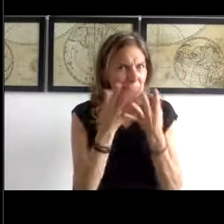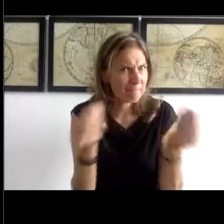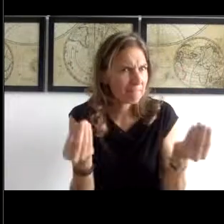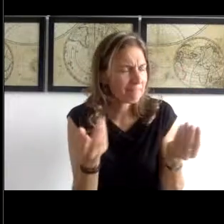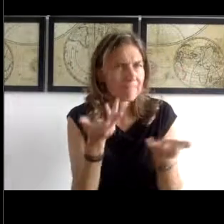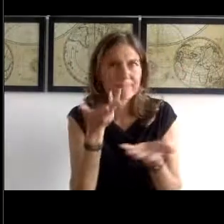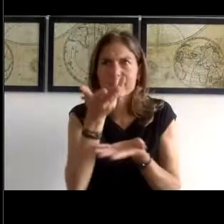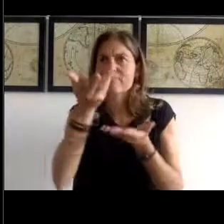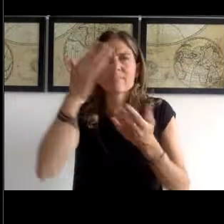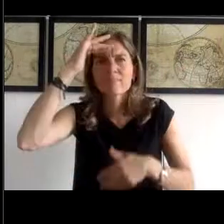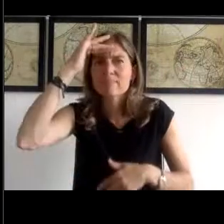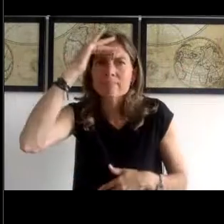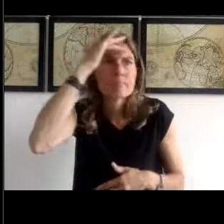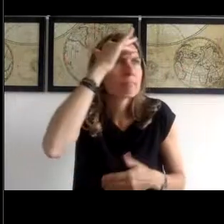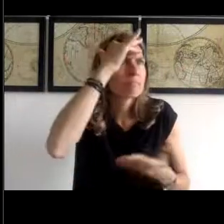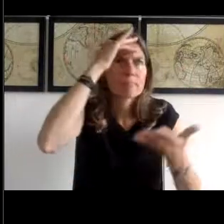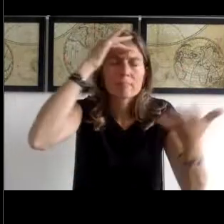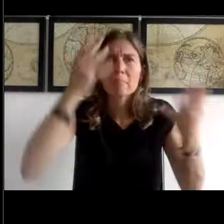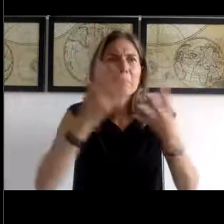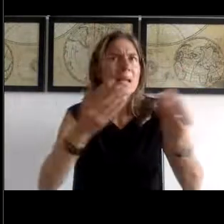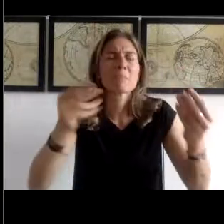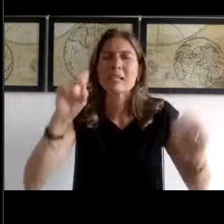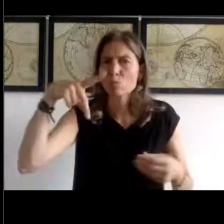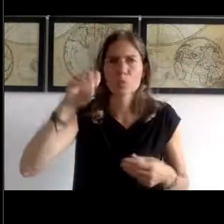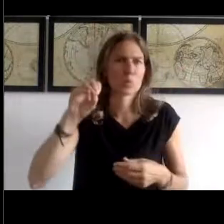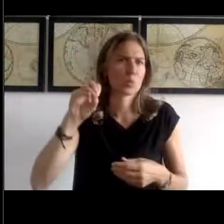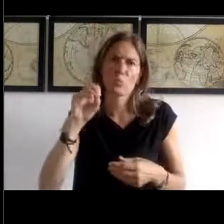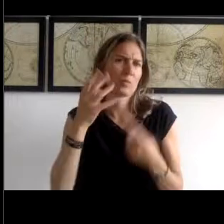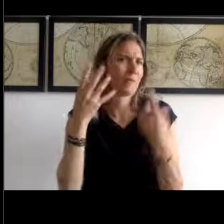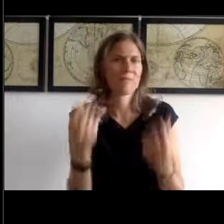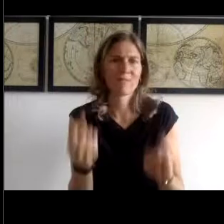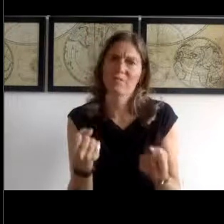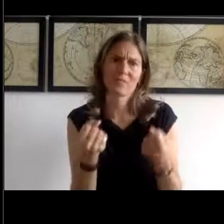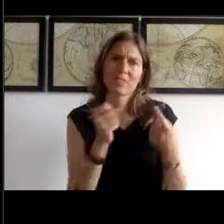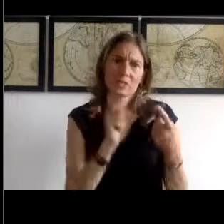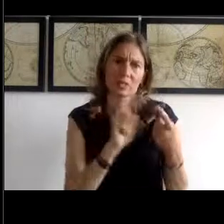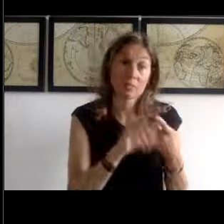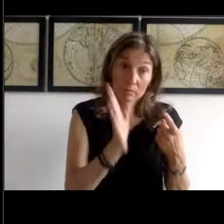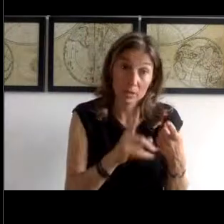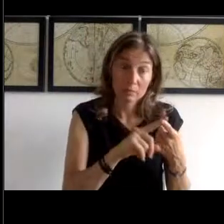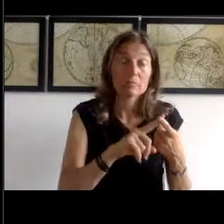At my destination I need a budget approximately of 80.000 euro.